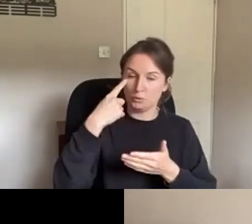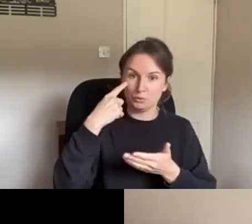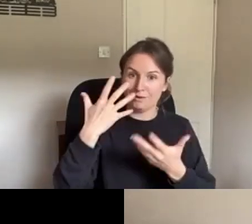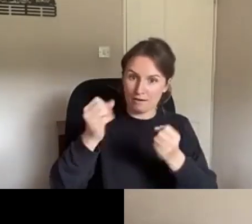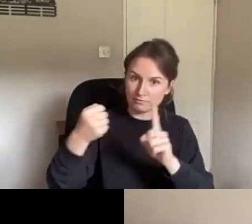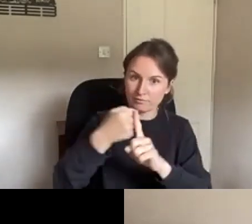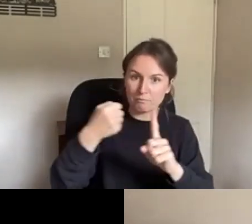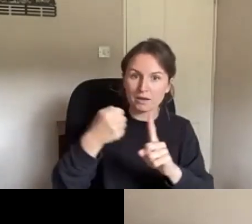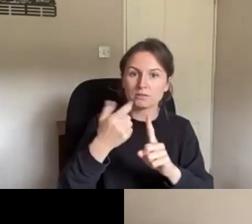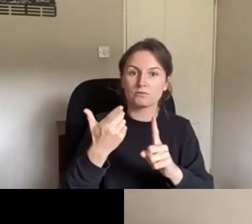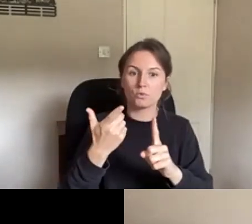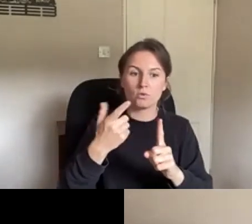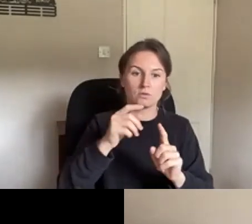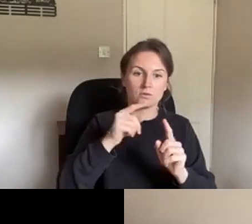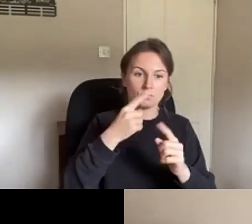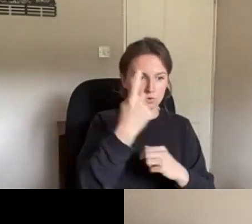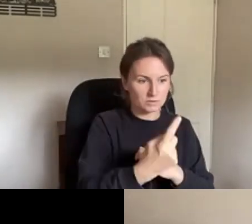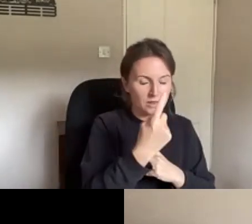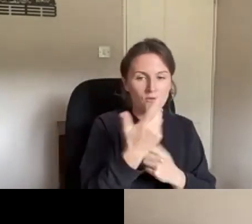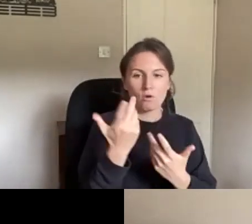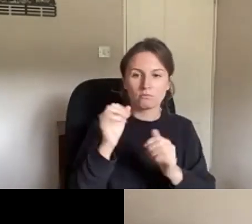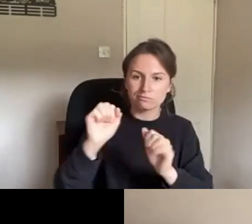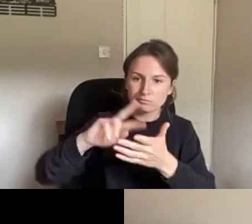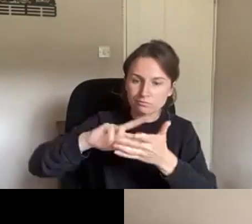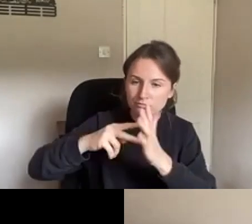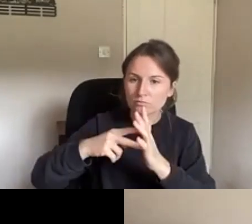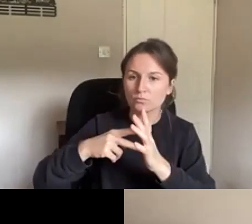for your organization, for the size and the scale of your work.